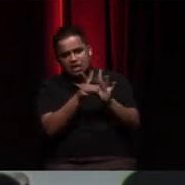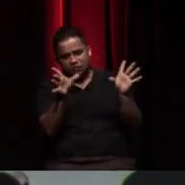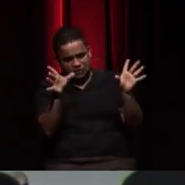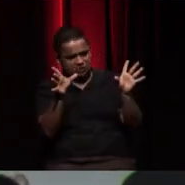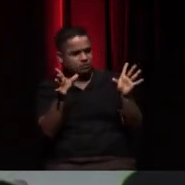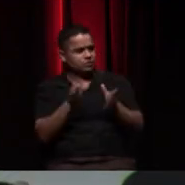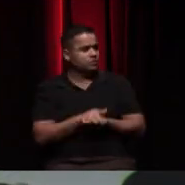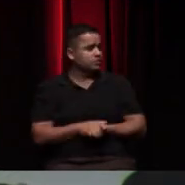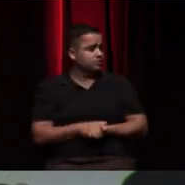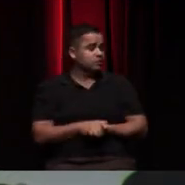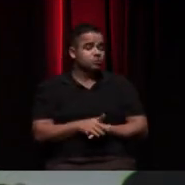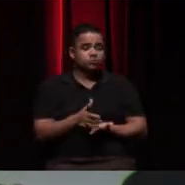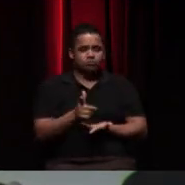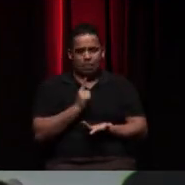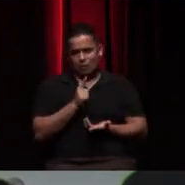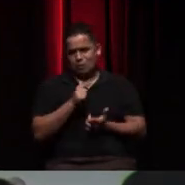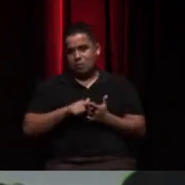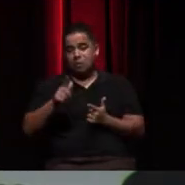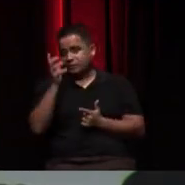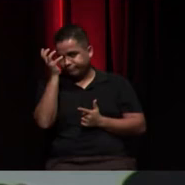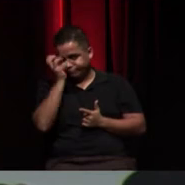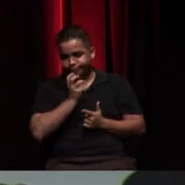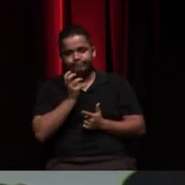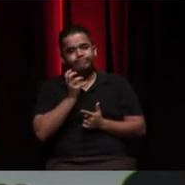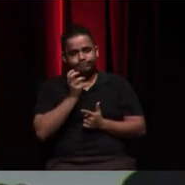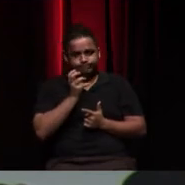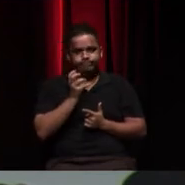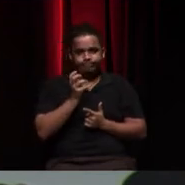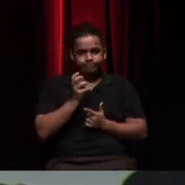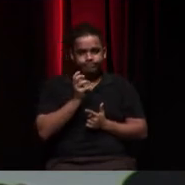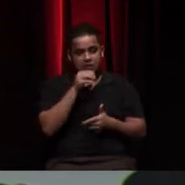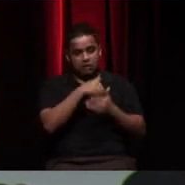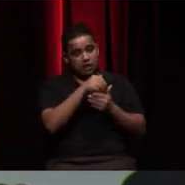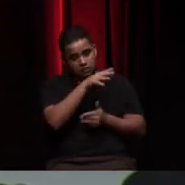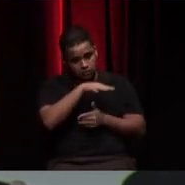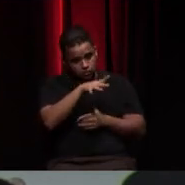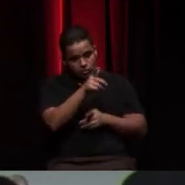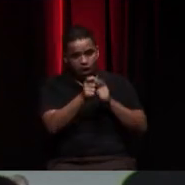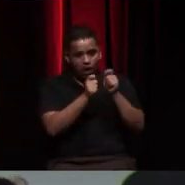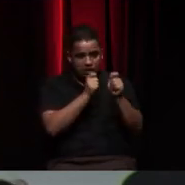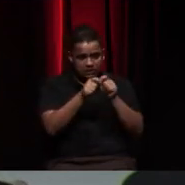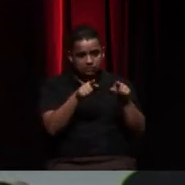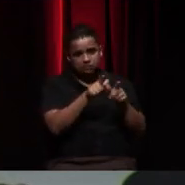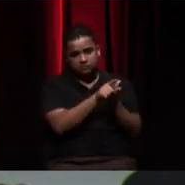I think that we have presently a serious problem in journalism and content production